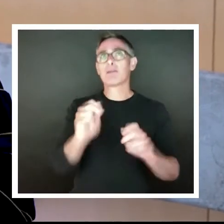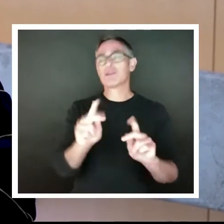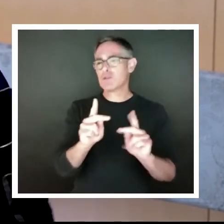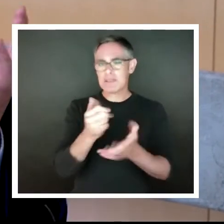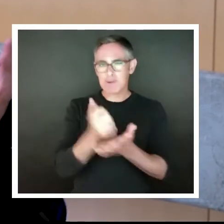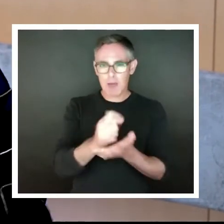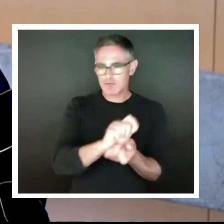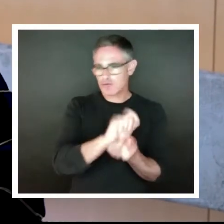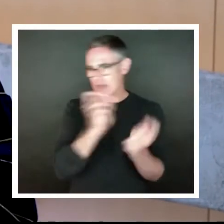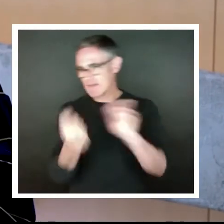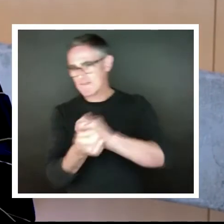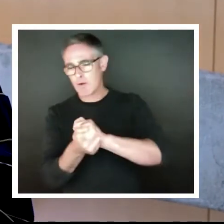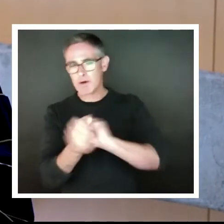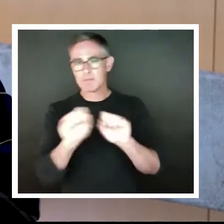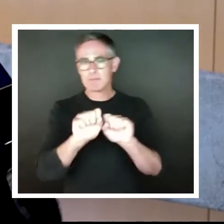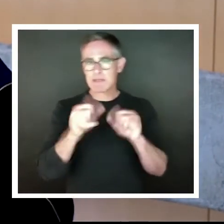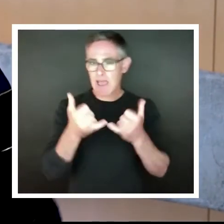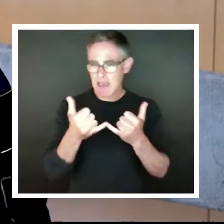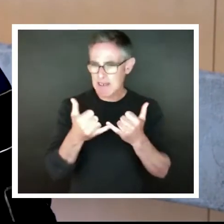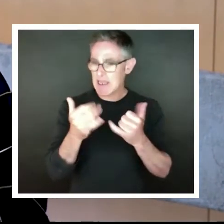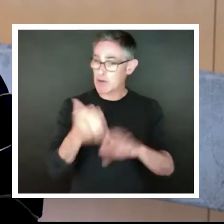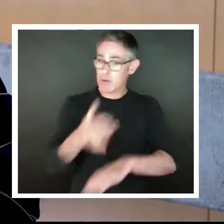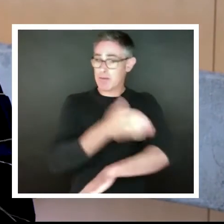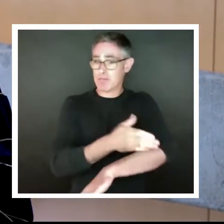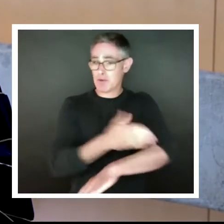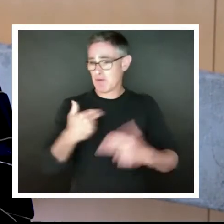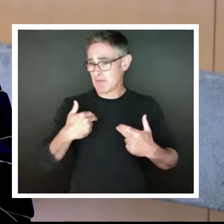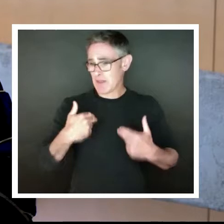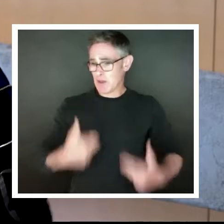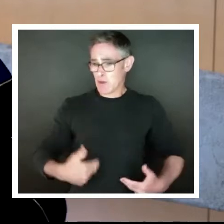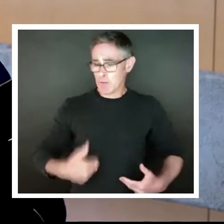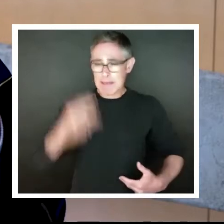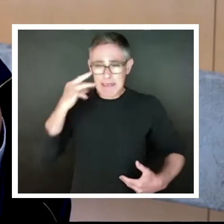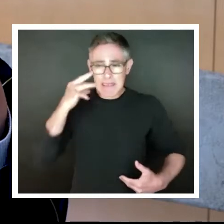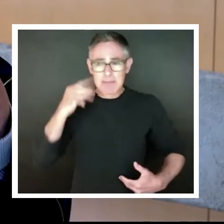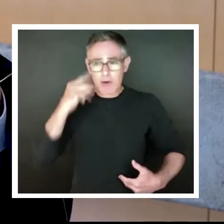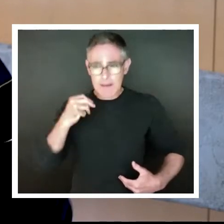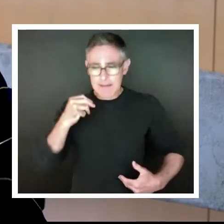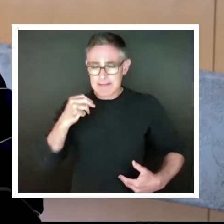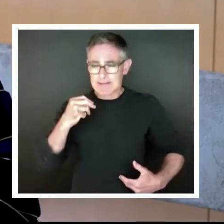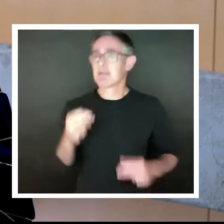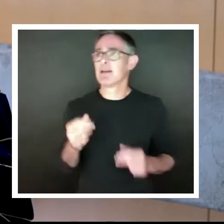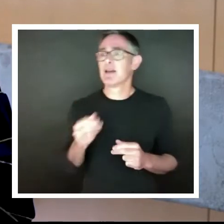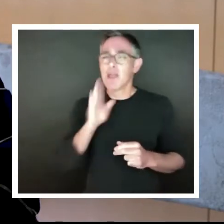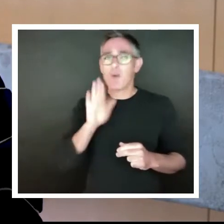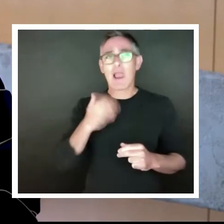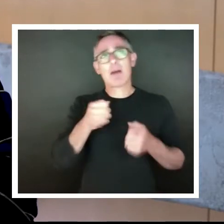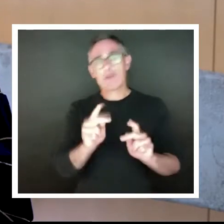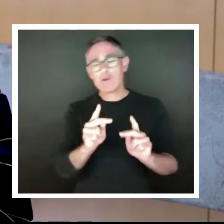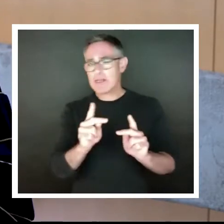improve and lift the human experience, the human condition. You'll have opportunities to save lives, improve society,